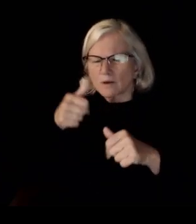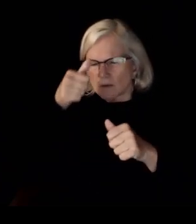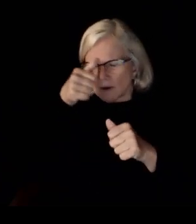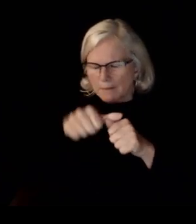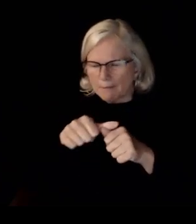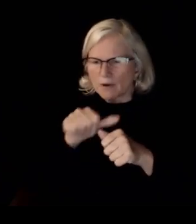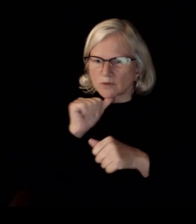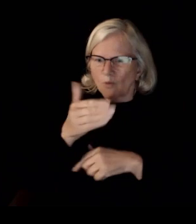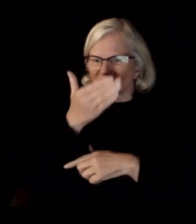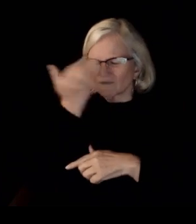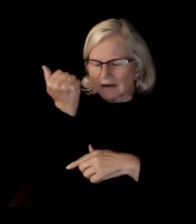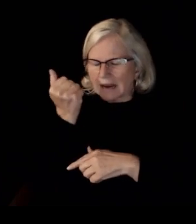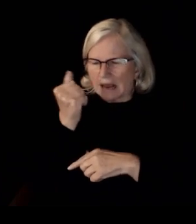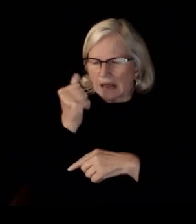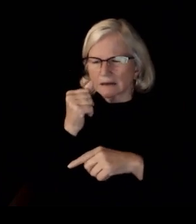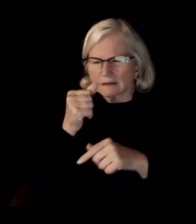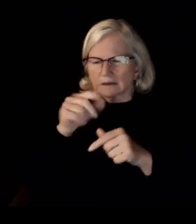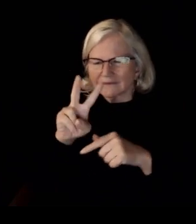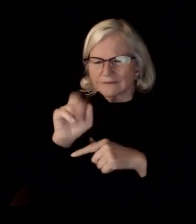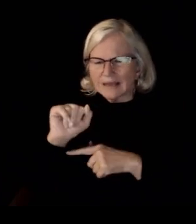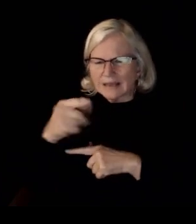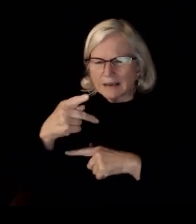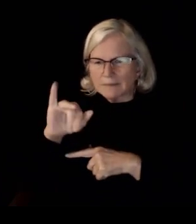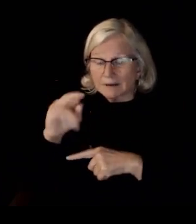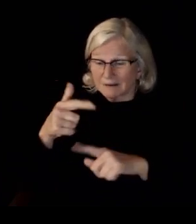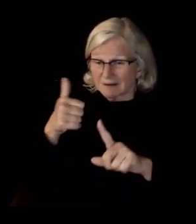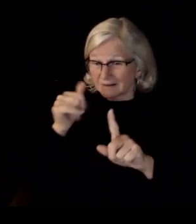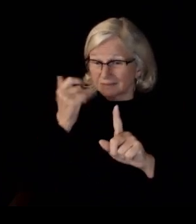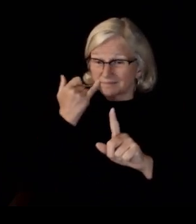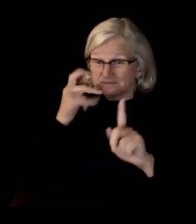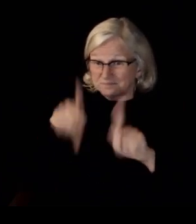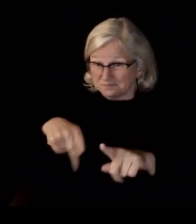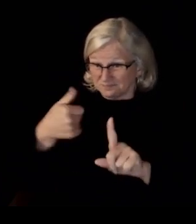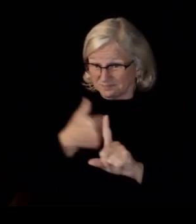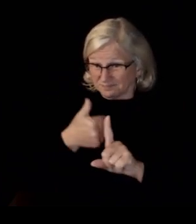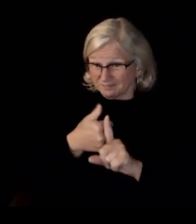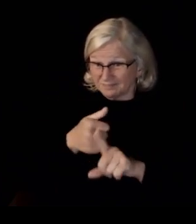be aware that this continues to be a risk for them and we want them to consider some